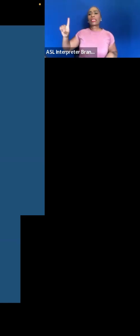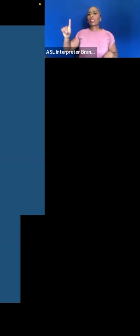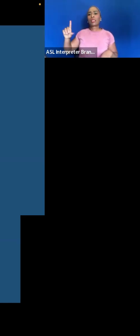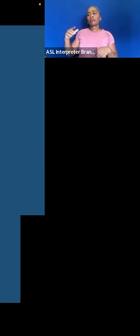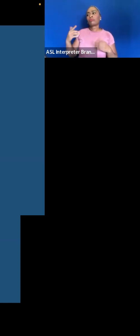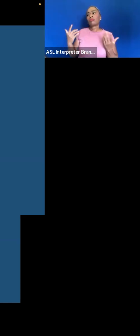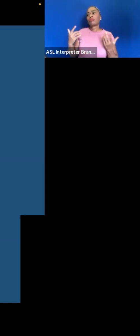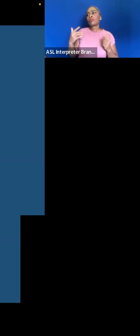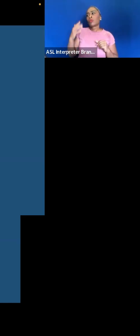of a VI.